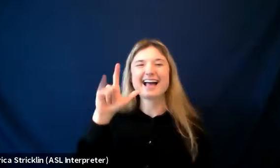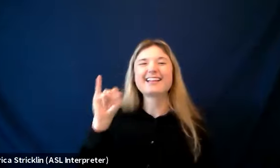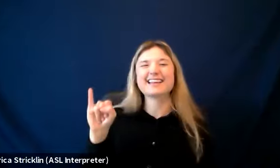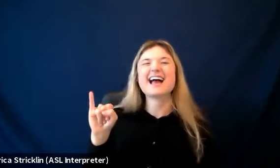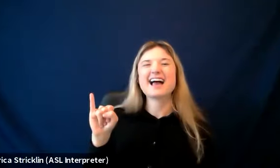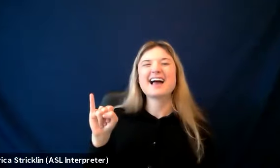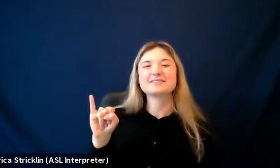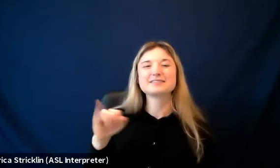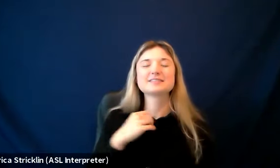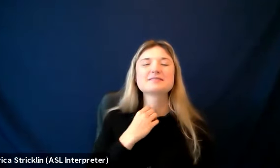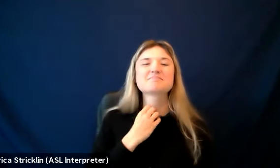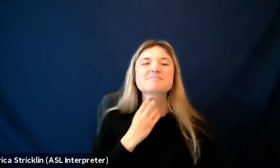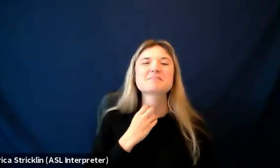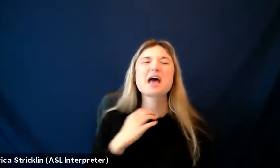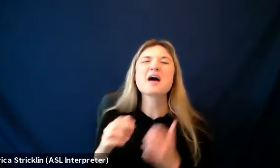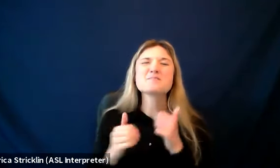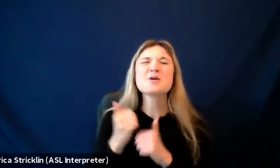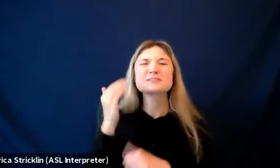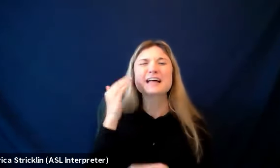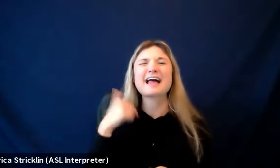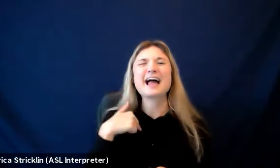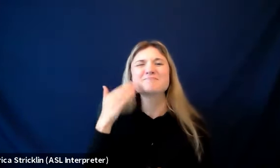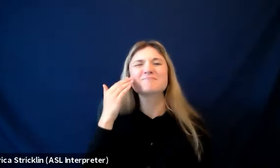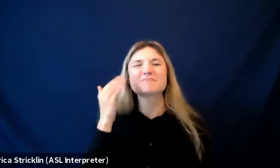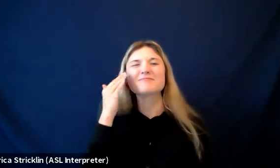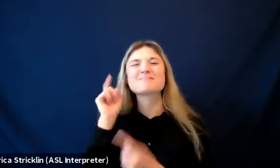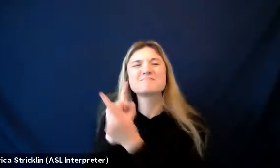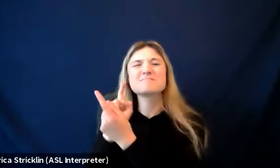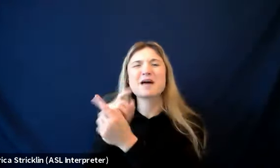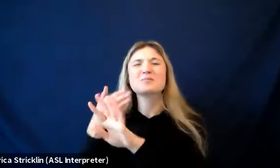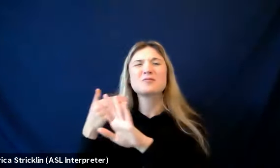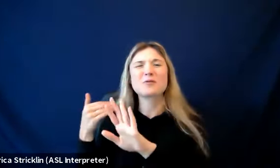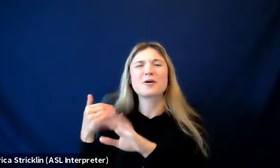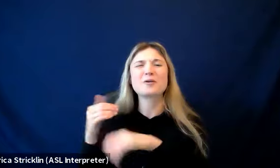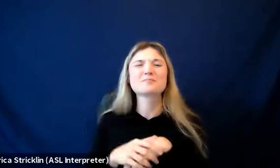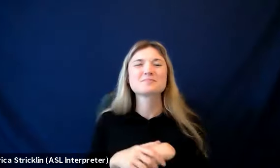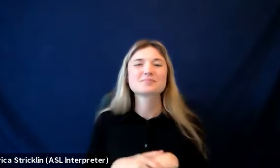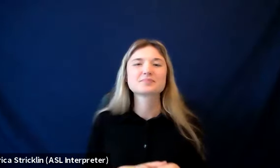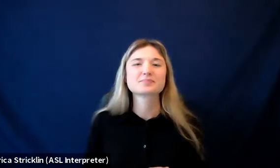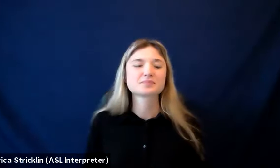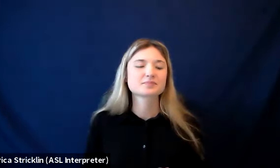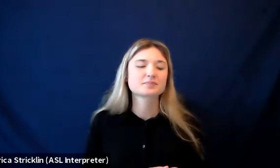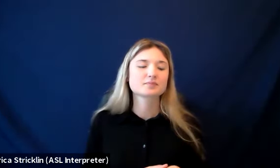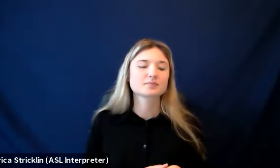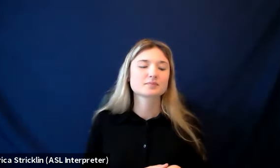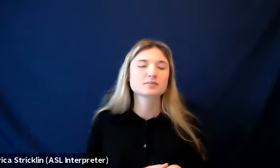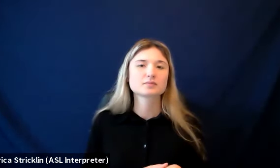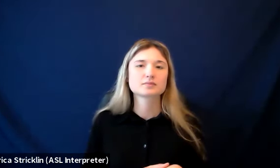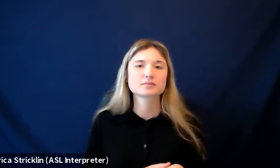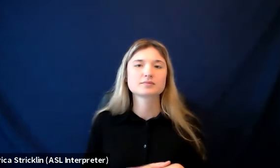What I said most likely I've met them. So, yeah,